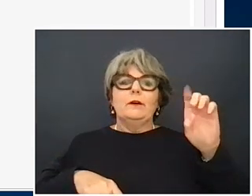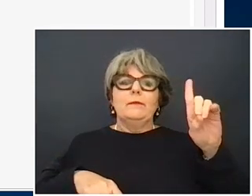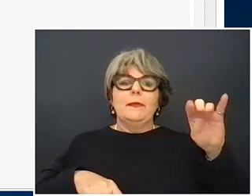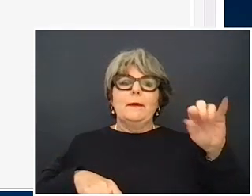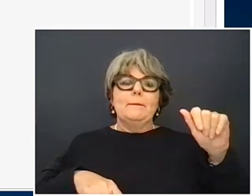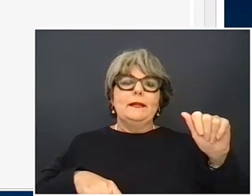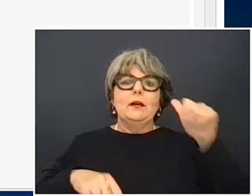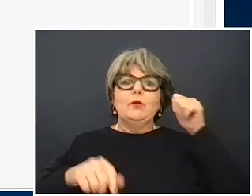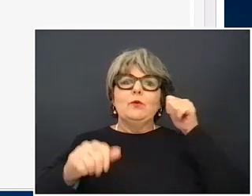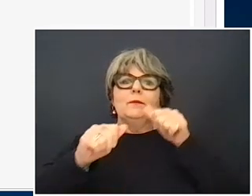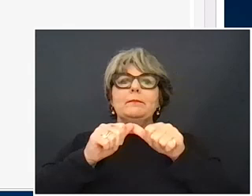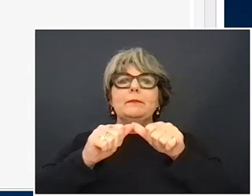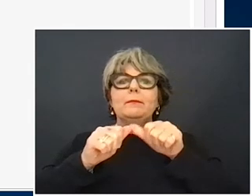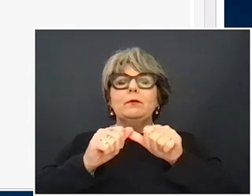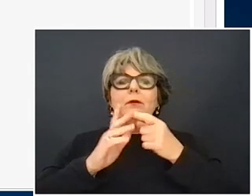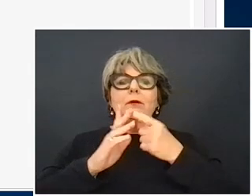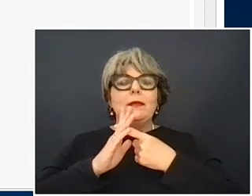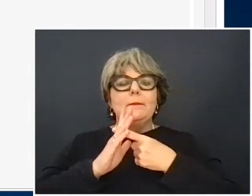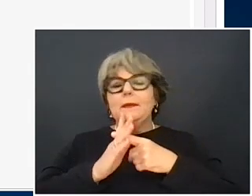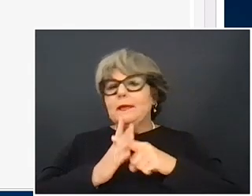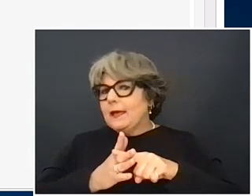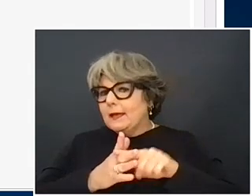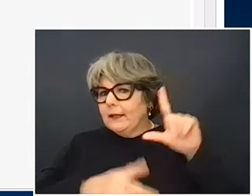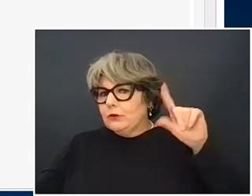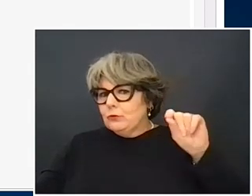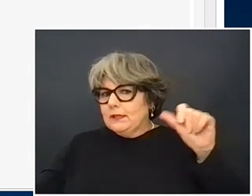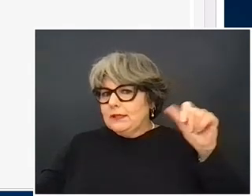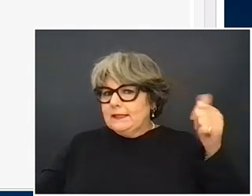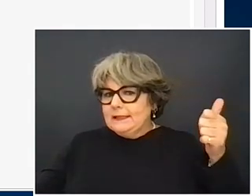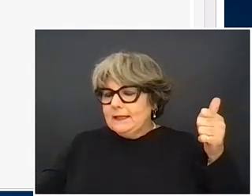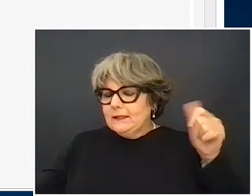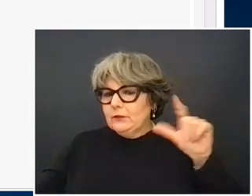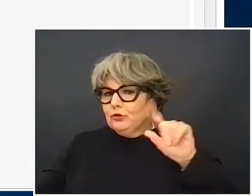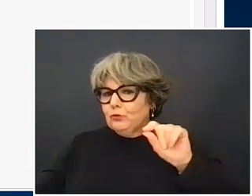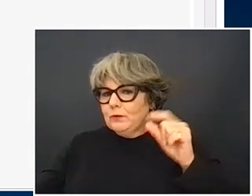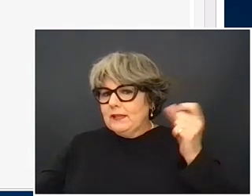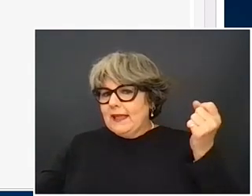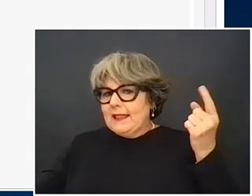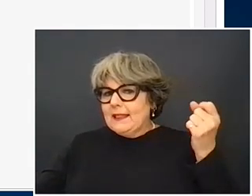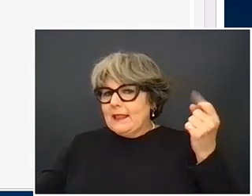2010, 2011 was motivated by individual